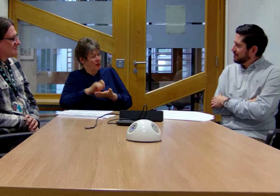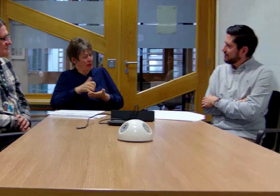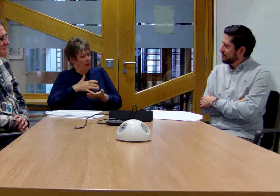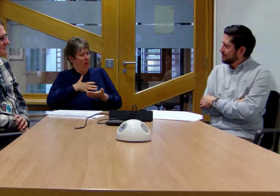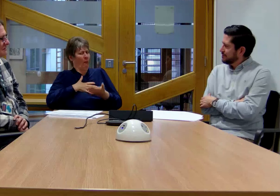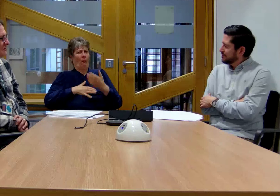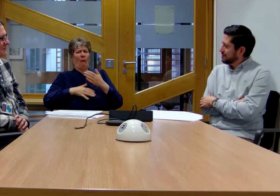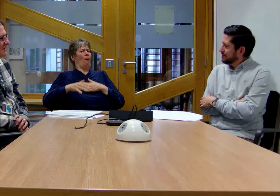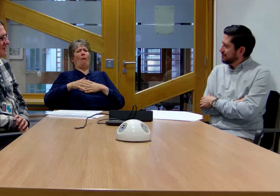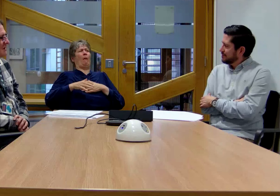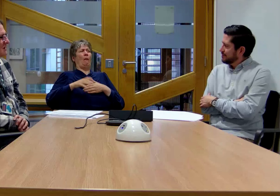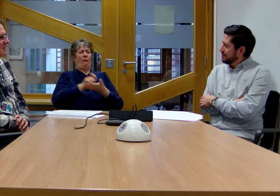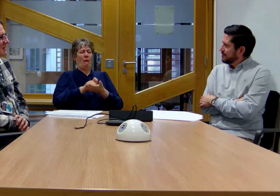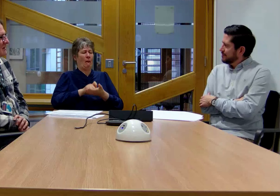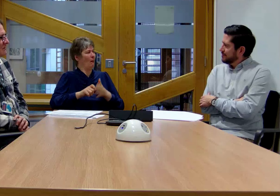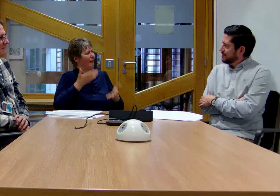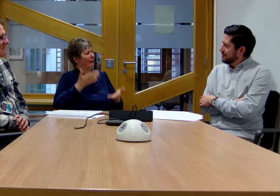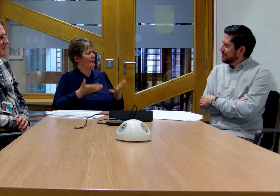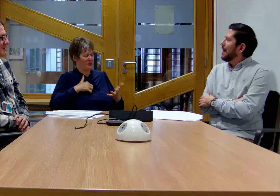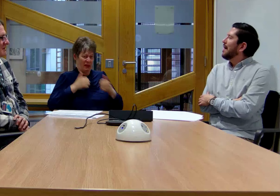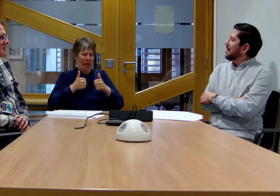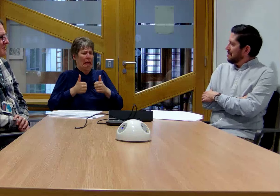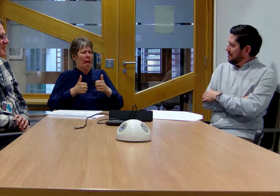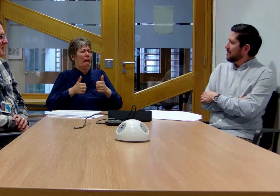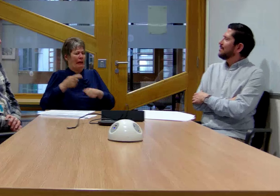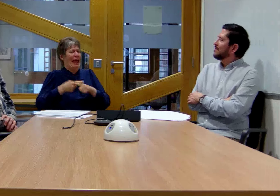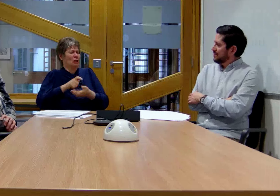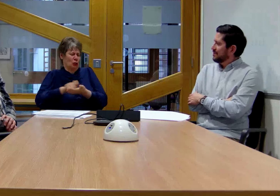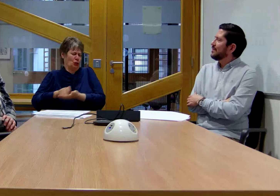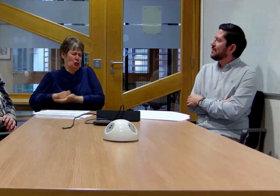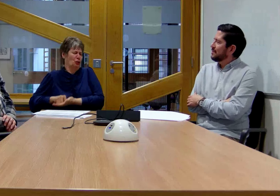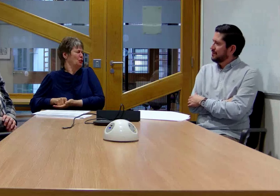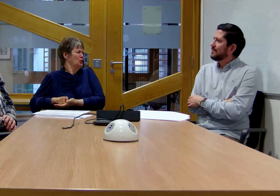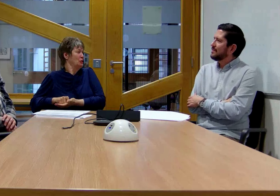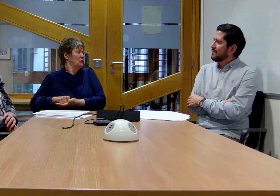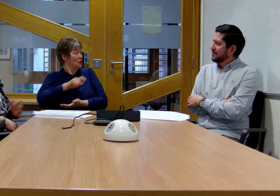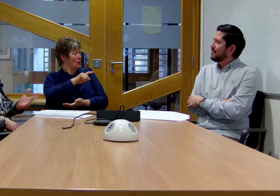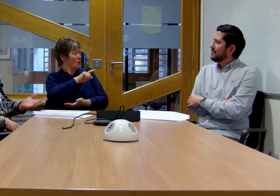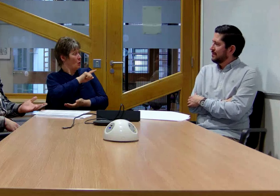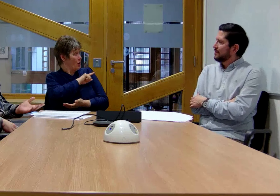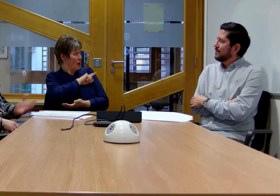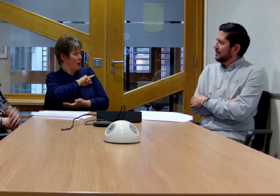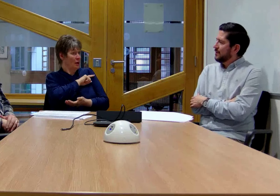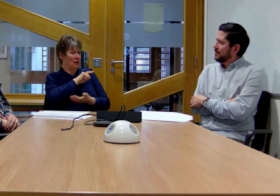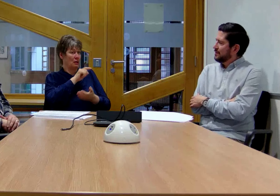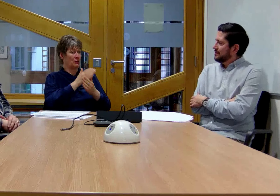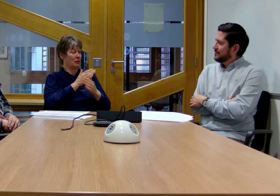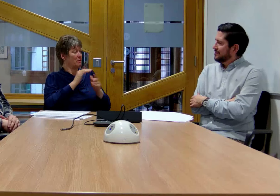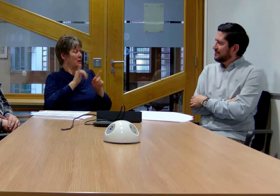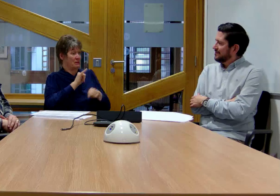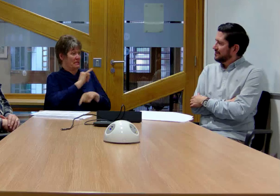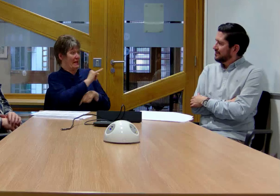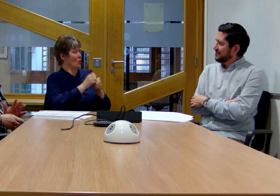Gaelic as they are in English.